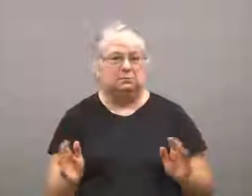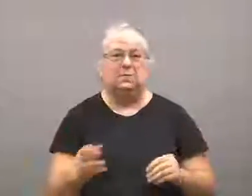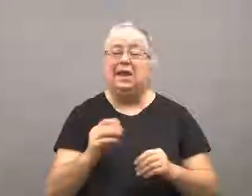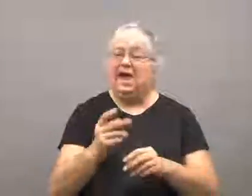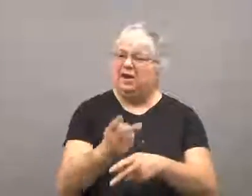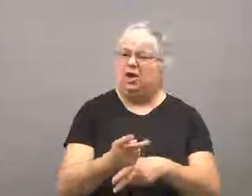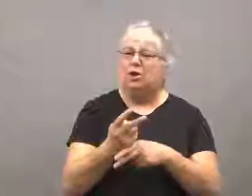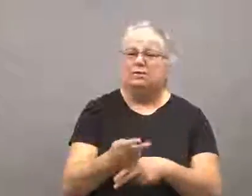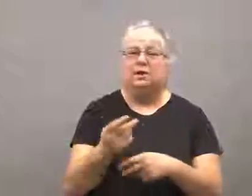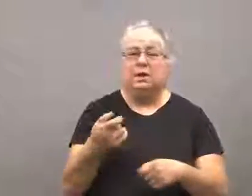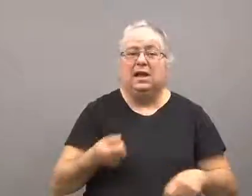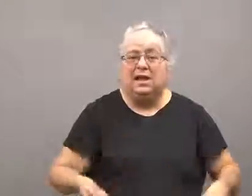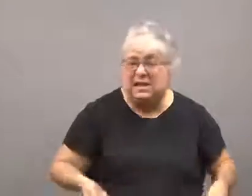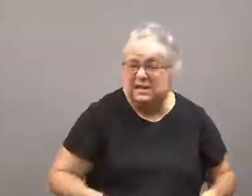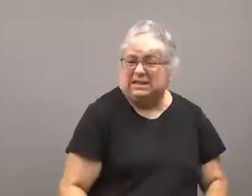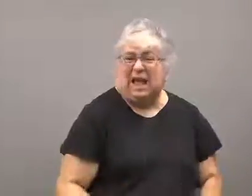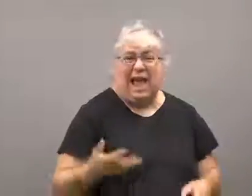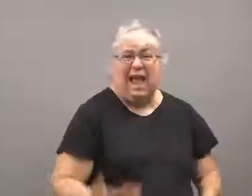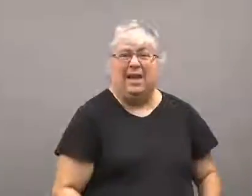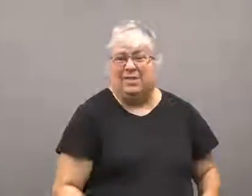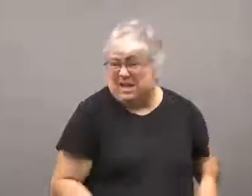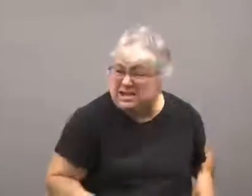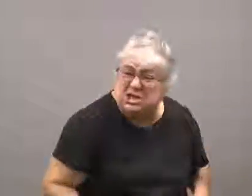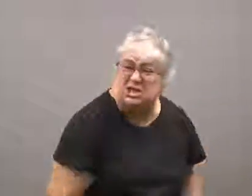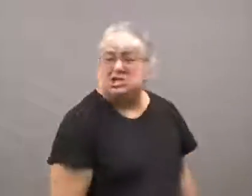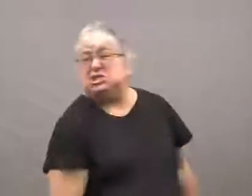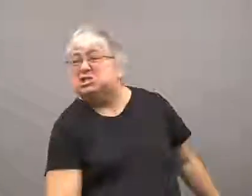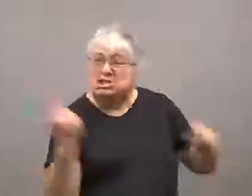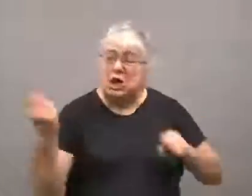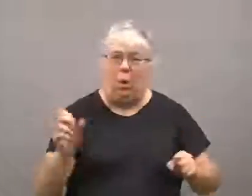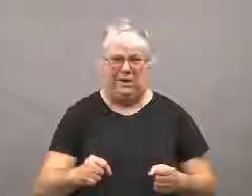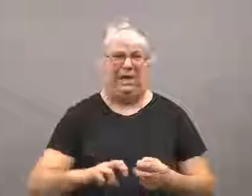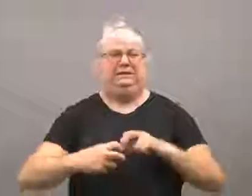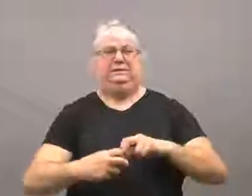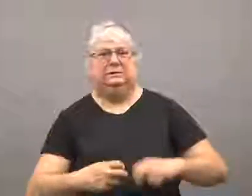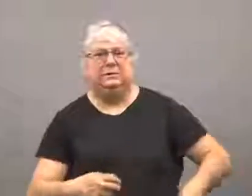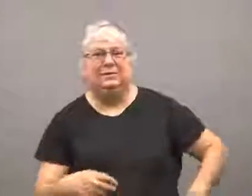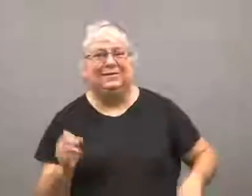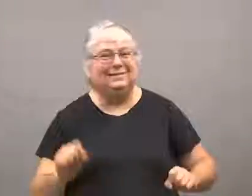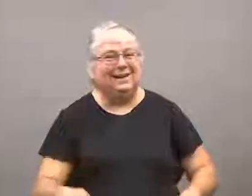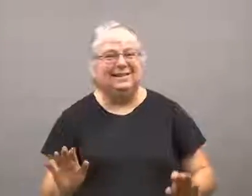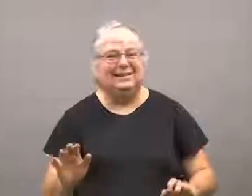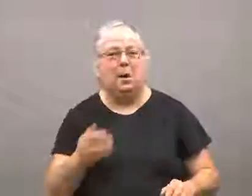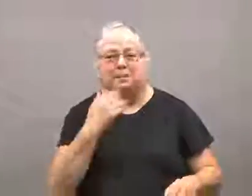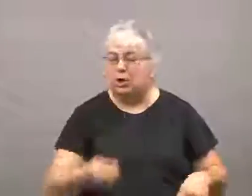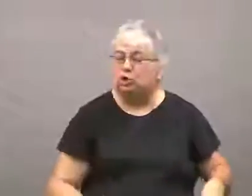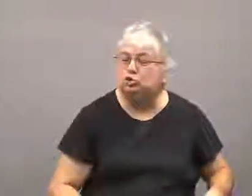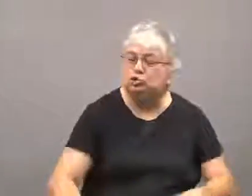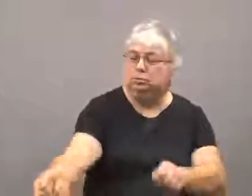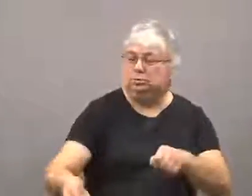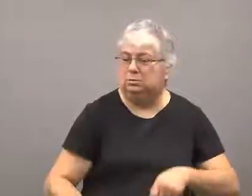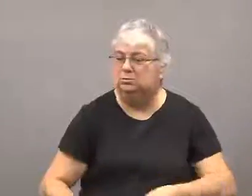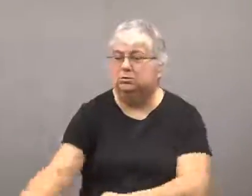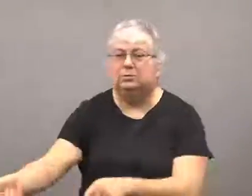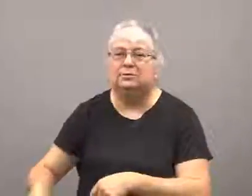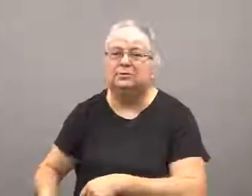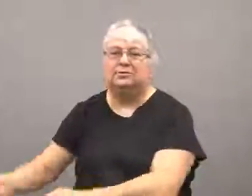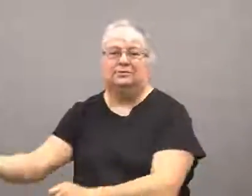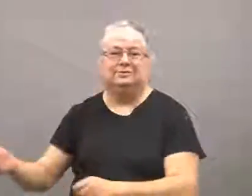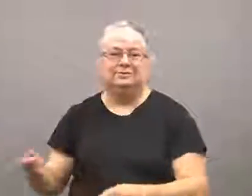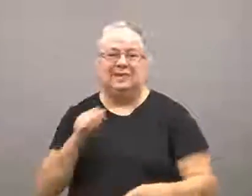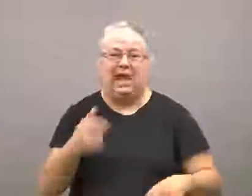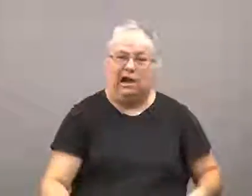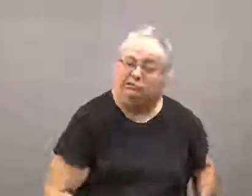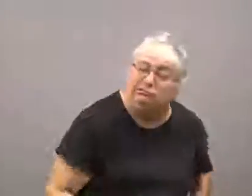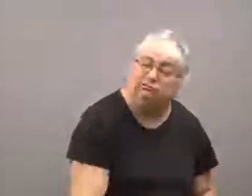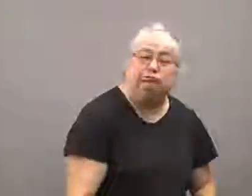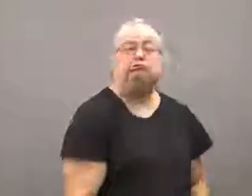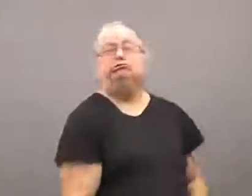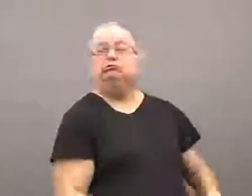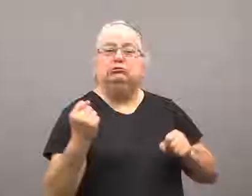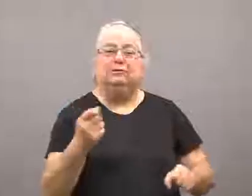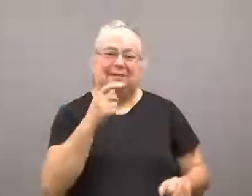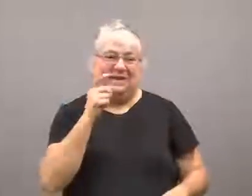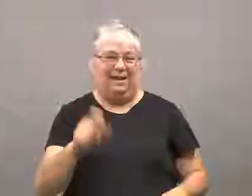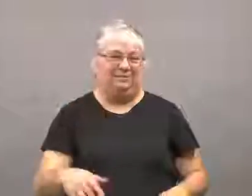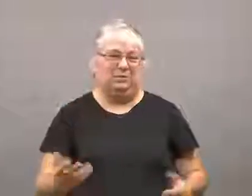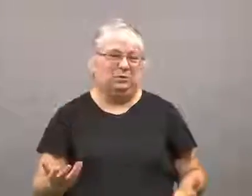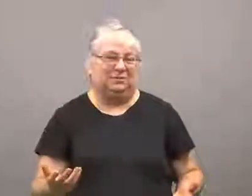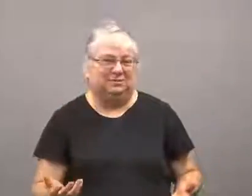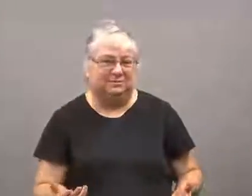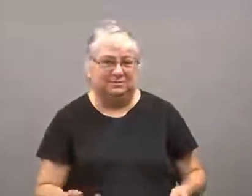Lifting heavy shovelfuls can strain your muscles.